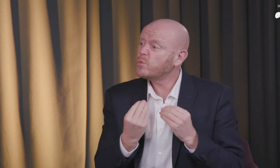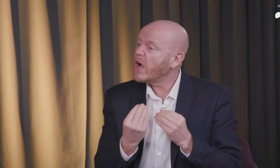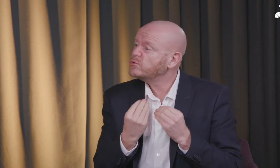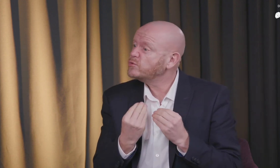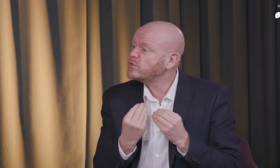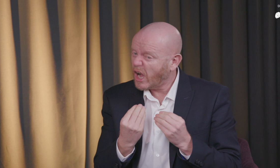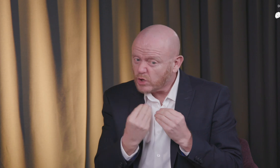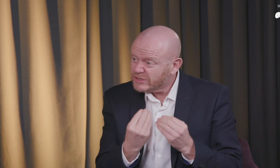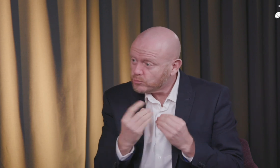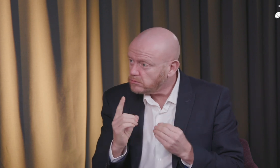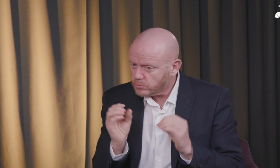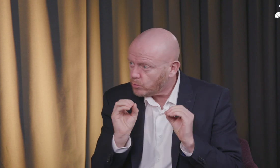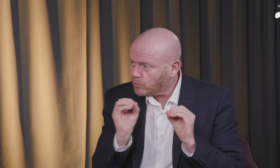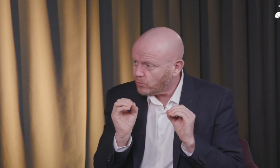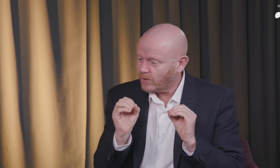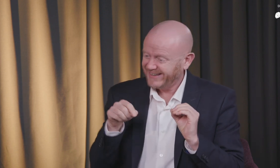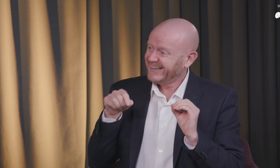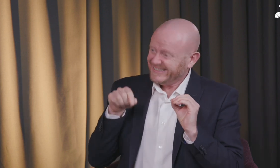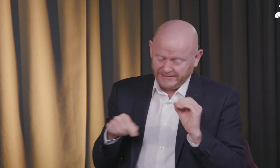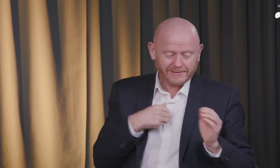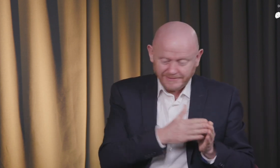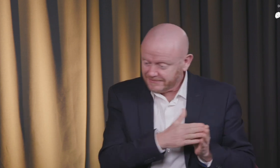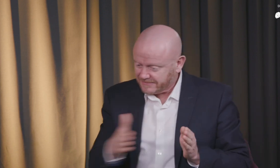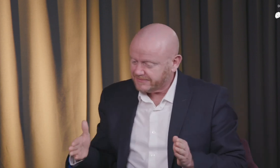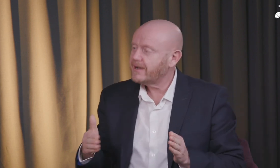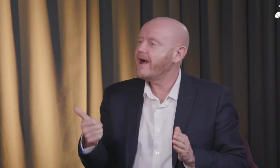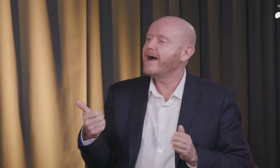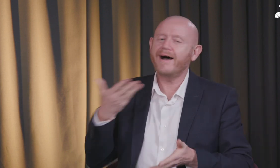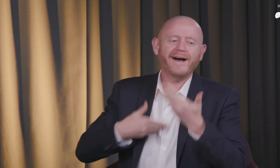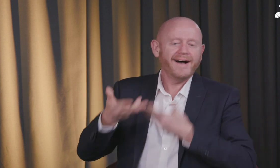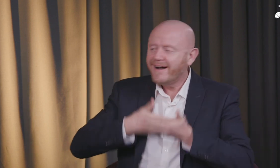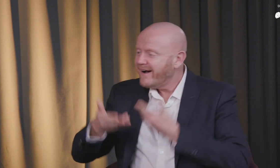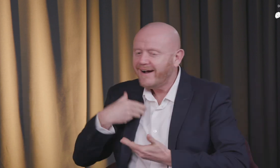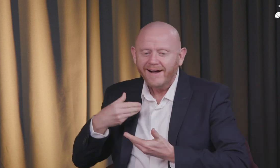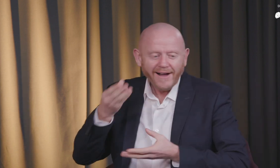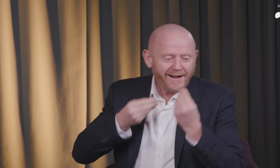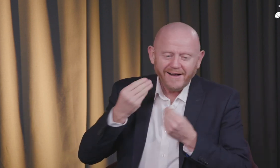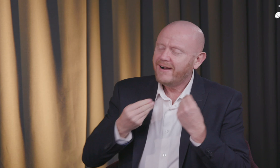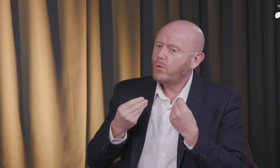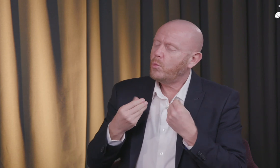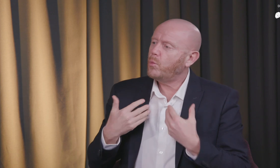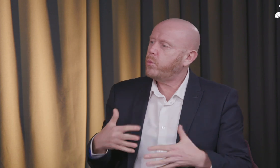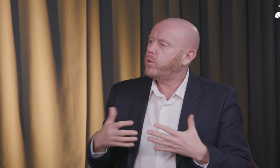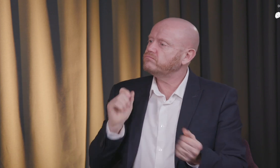my education hasn’t given me anything. This has, these past 13 years and everything I’ve learned from them, it’s amazing.